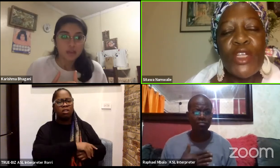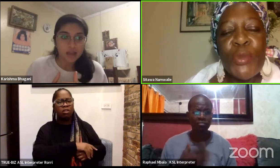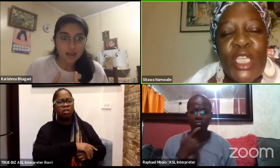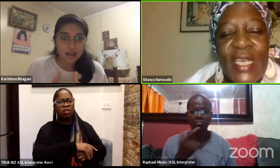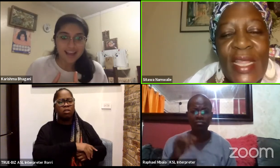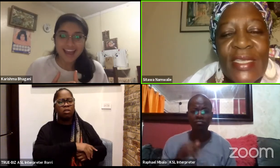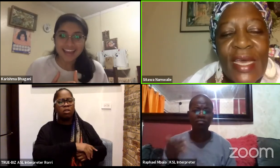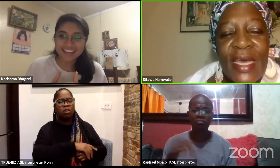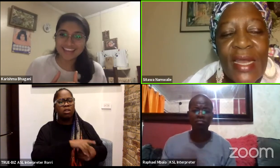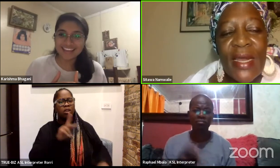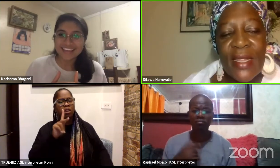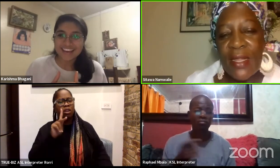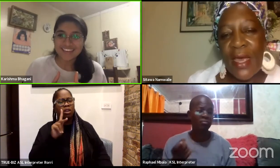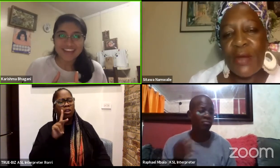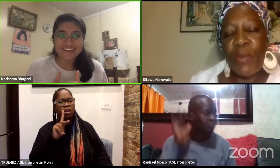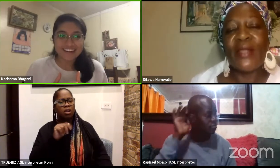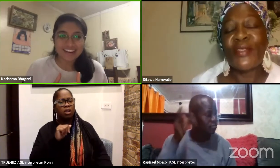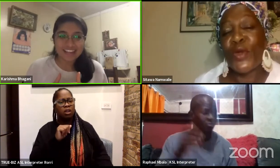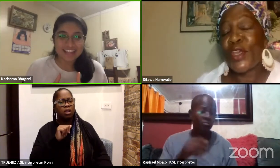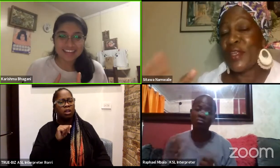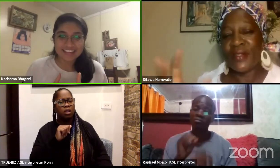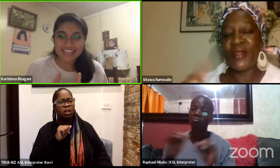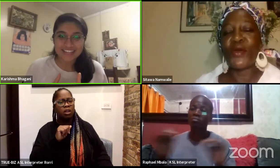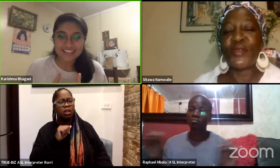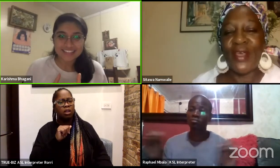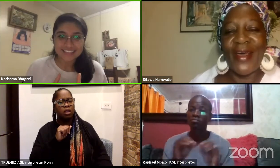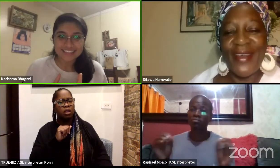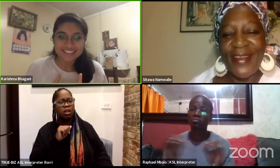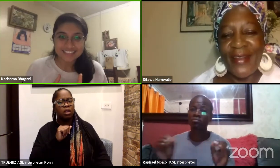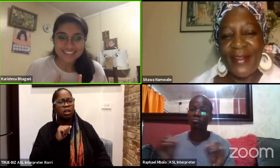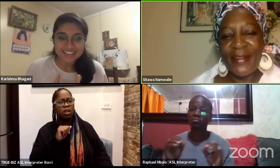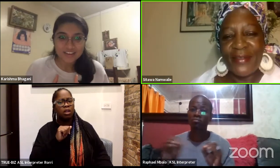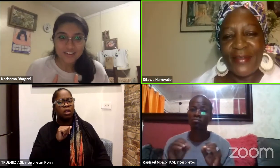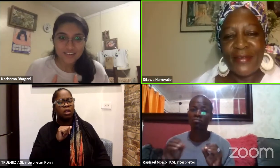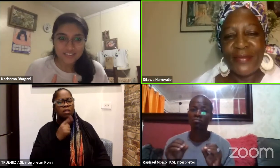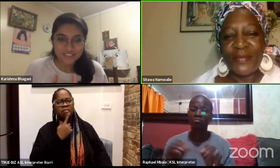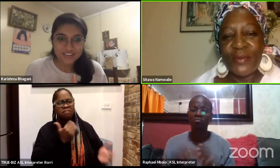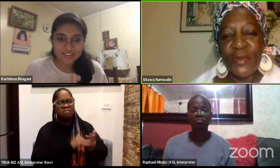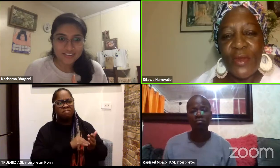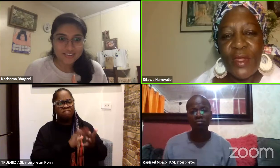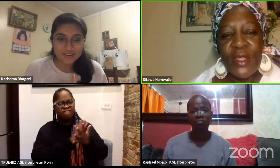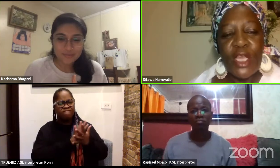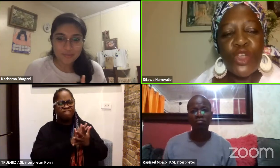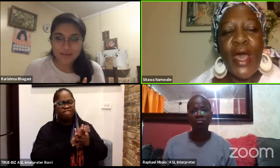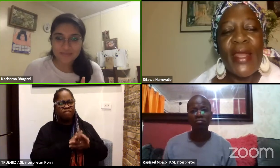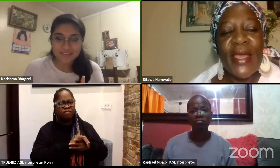Karishma. Hi . Okay, we're in the tech- Yeah. No problem, no problem. Just go ahead again.